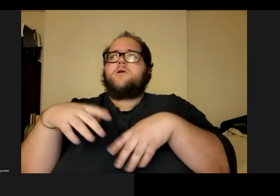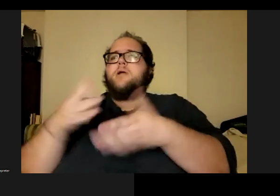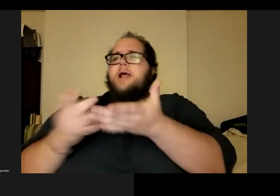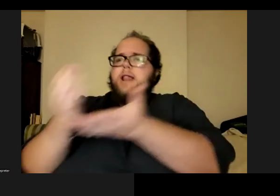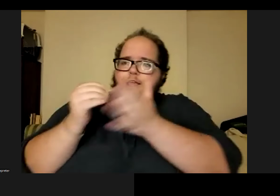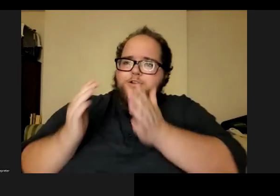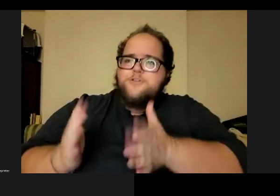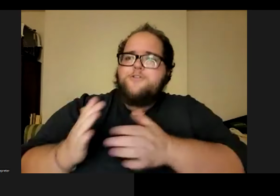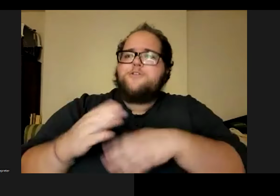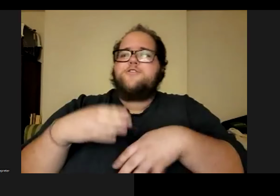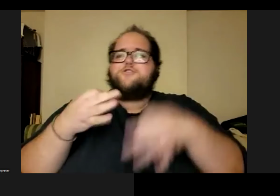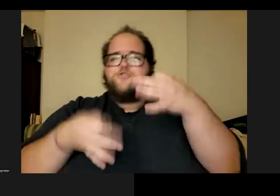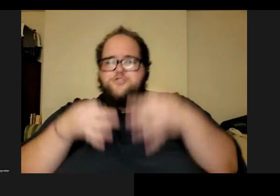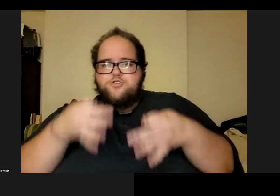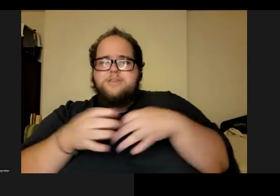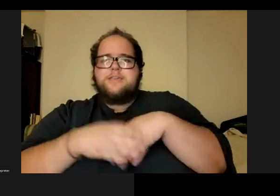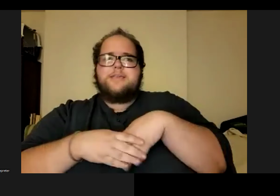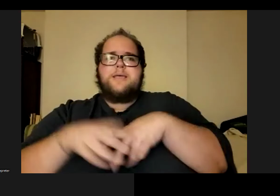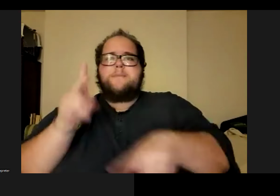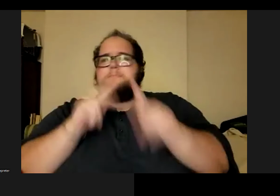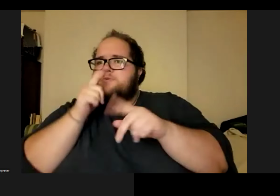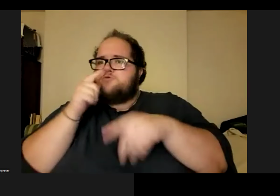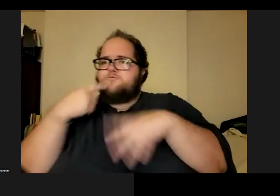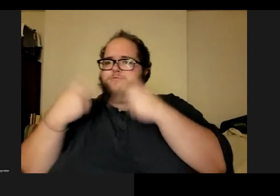regular people, gallery goers, anyone about your work.